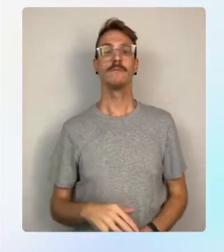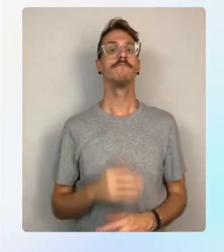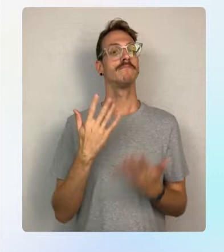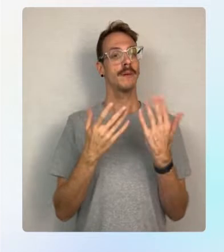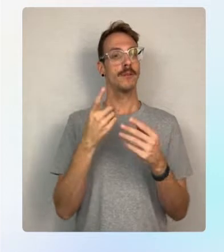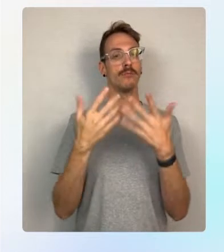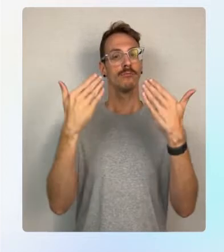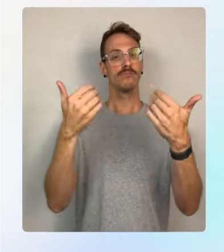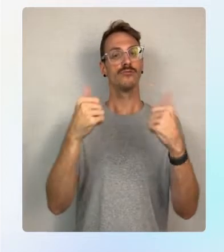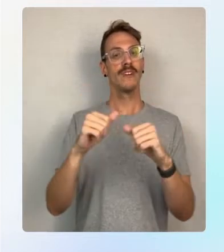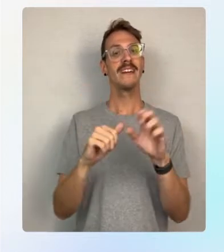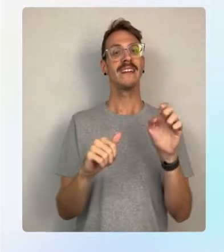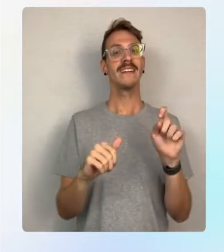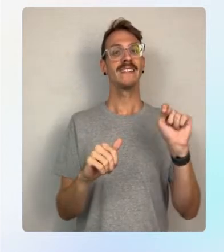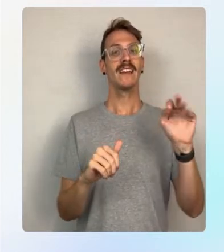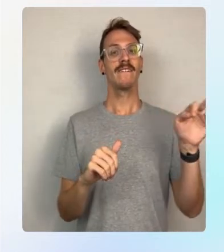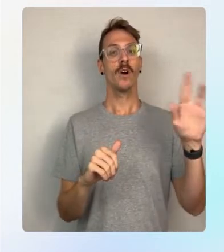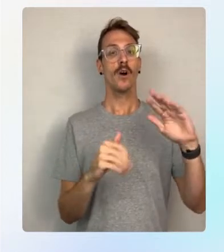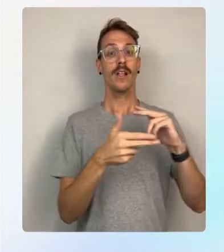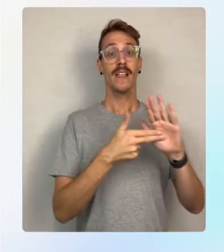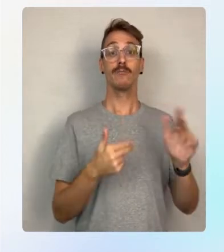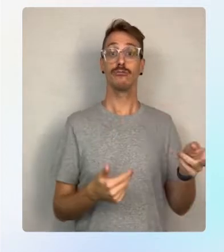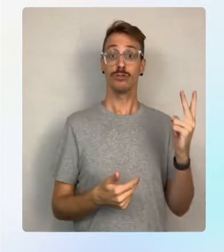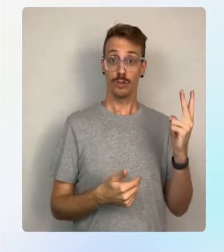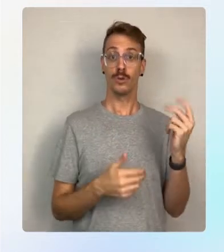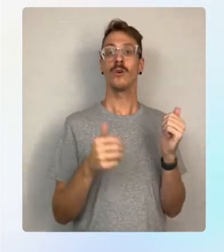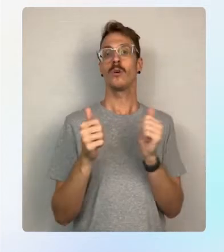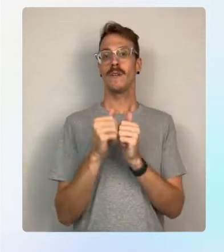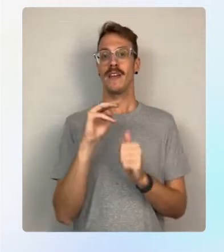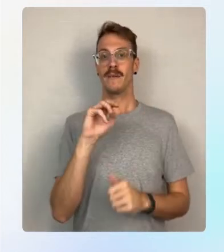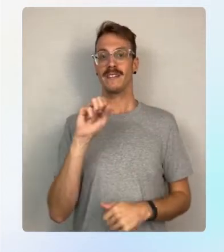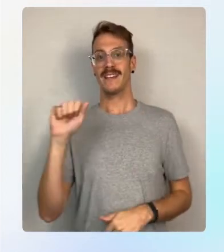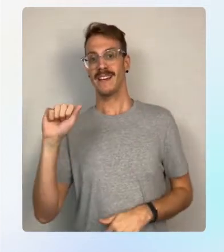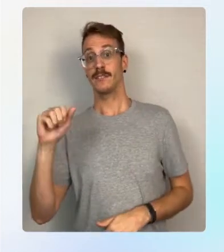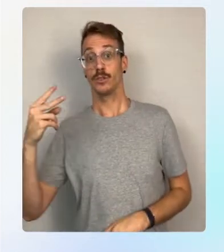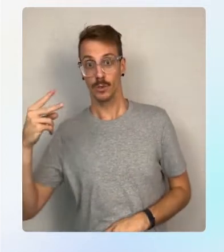you might wanna try ETFR level two with MSAA2.